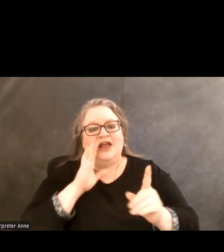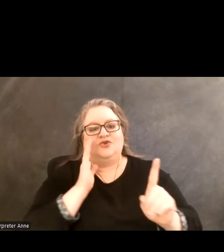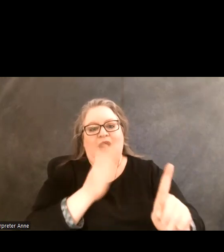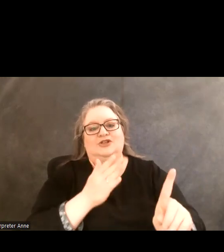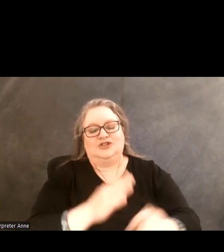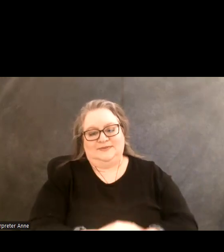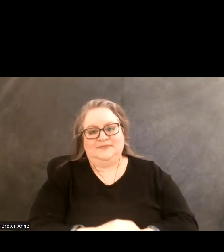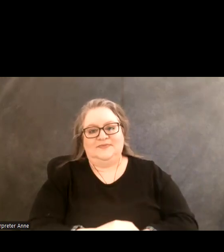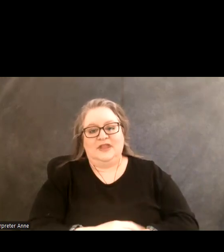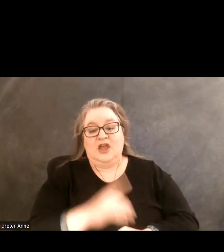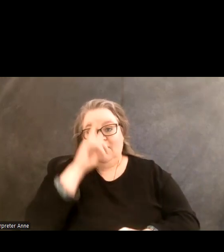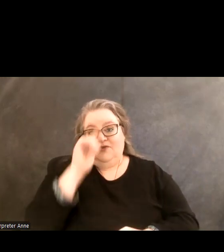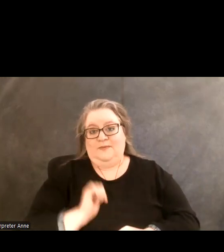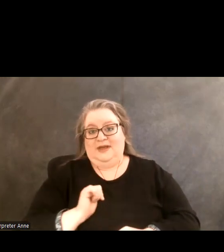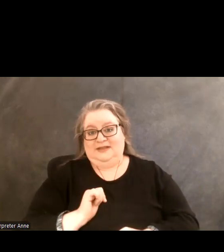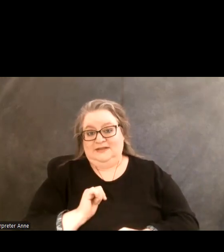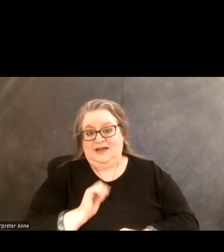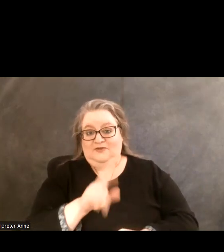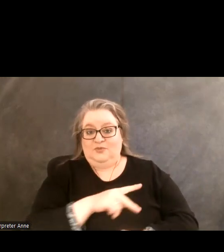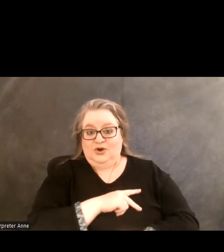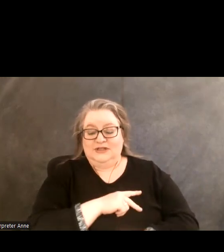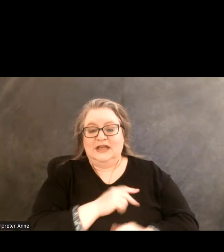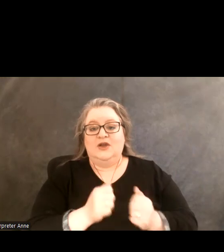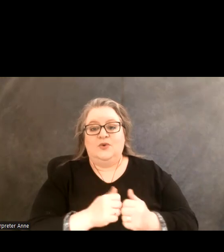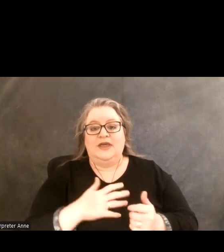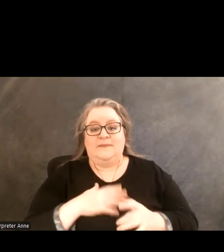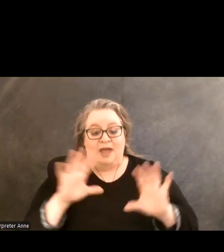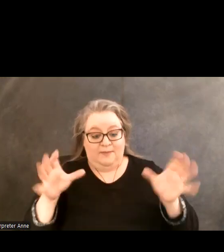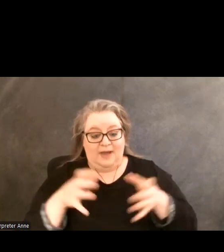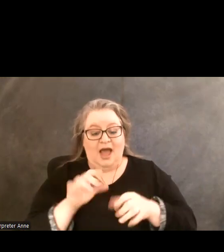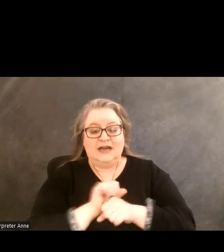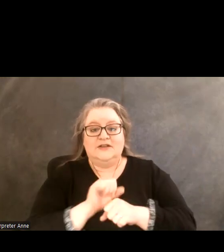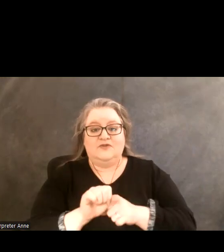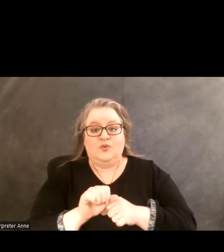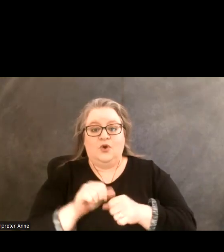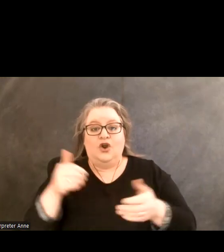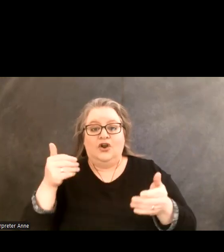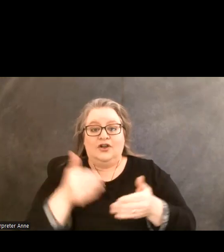For me personally, with my bodies of work upcoming project,